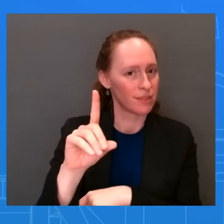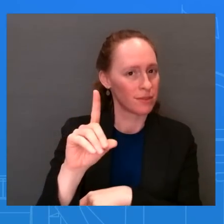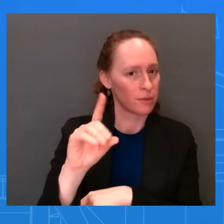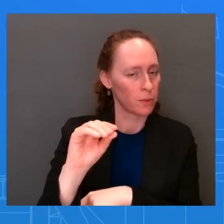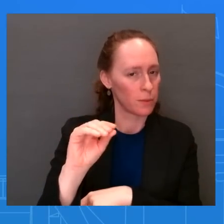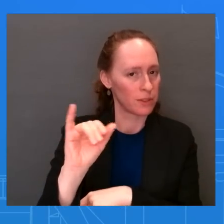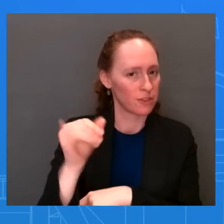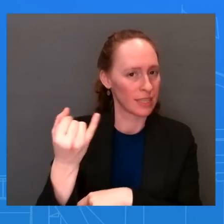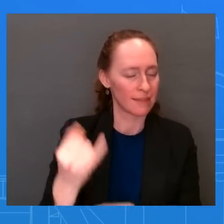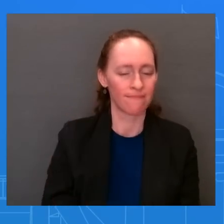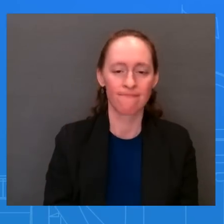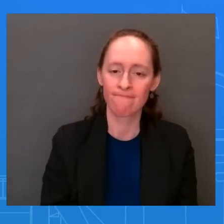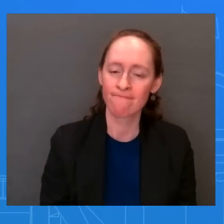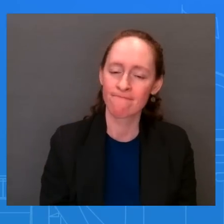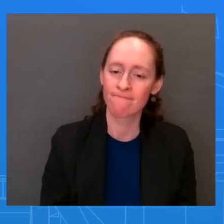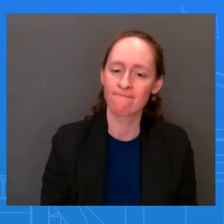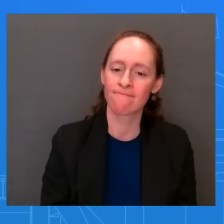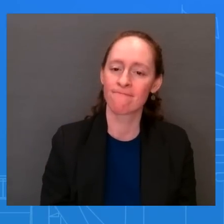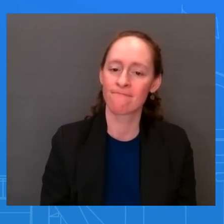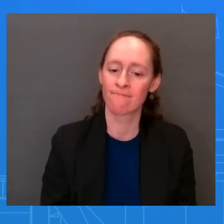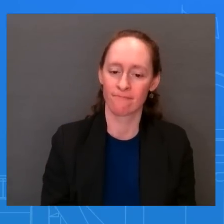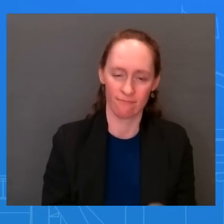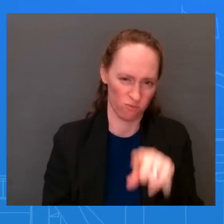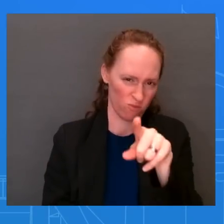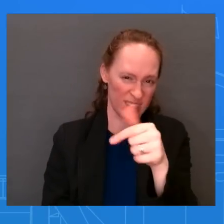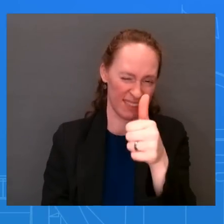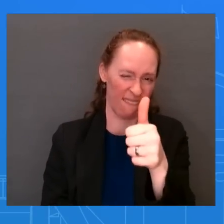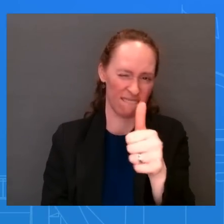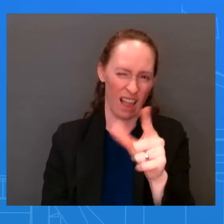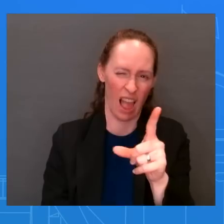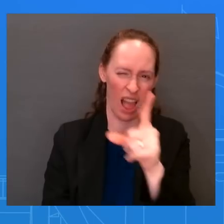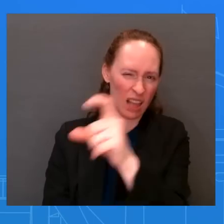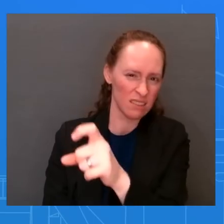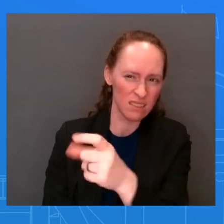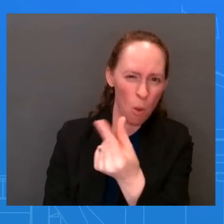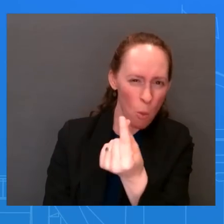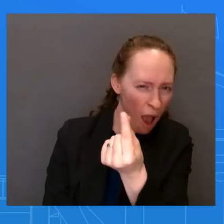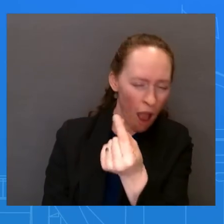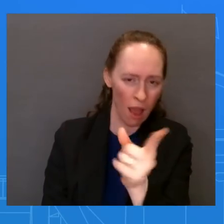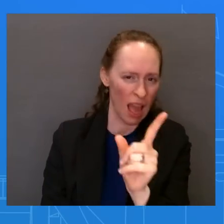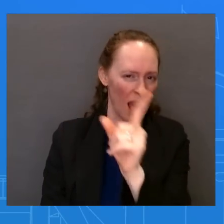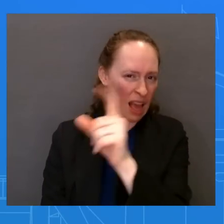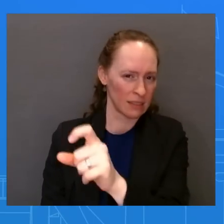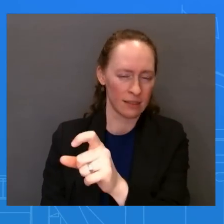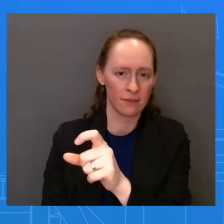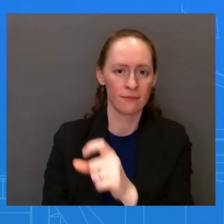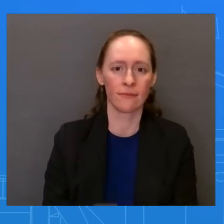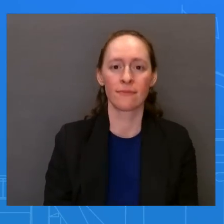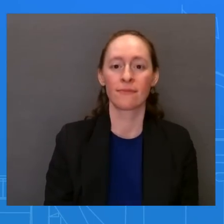on any specifics to this particular case. And anything that has to deal with our --